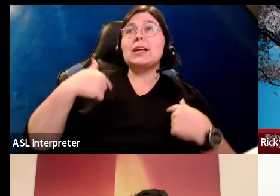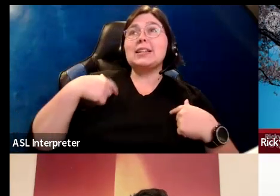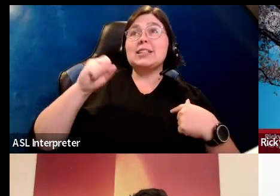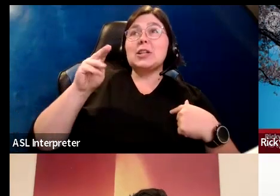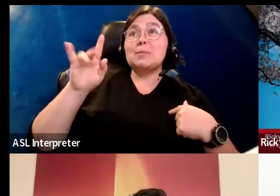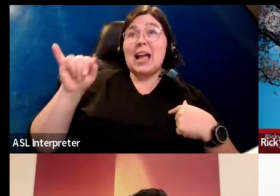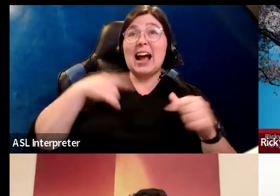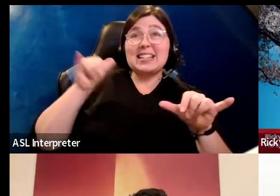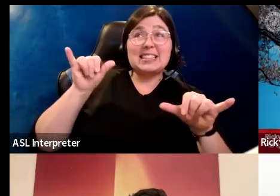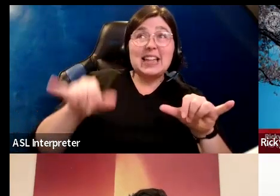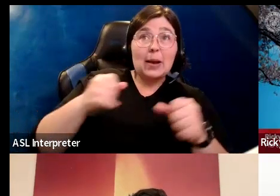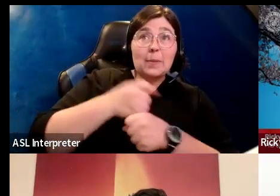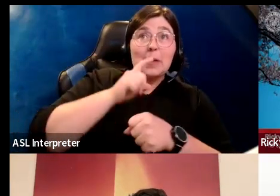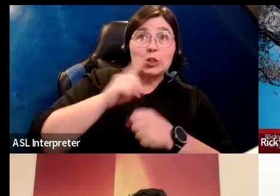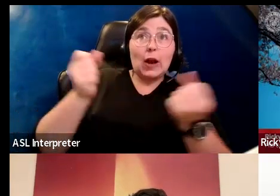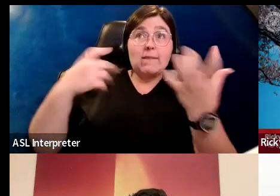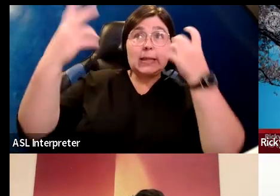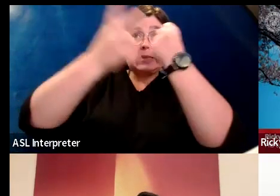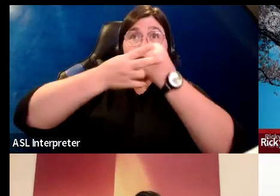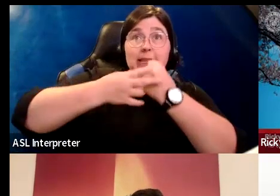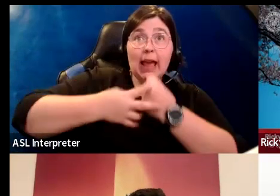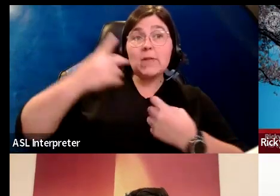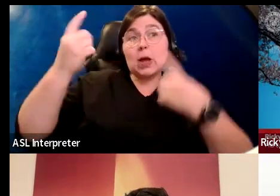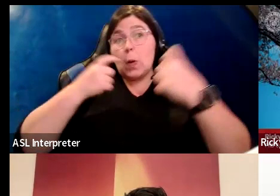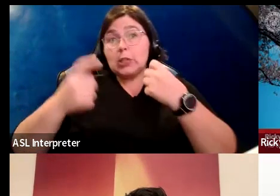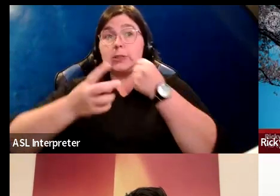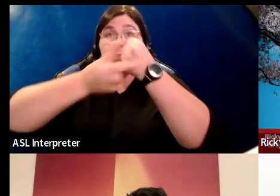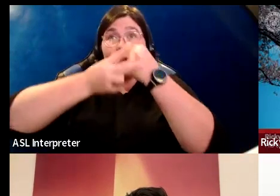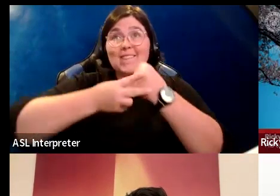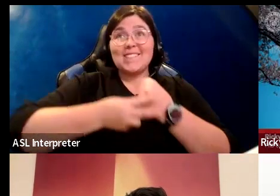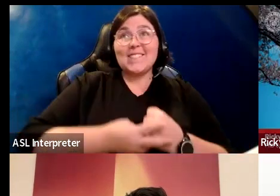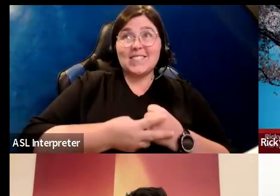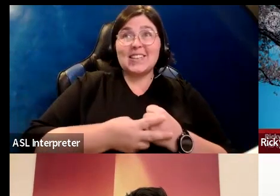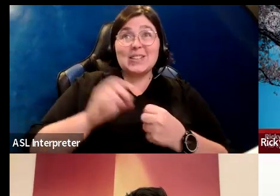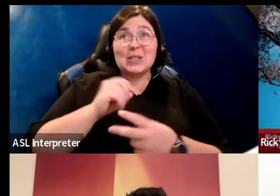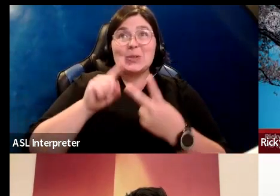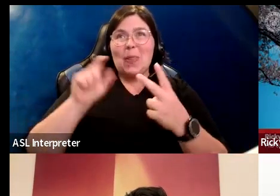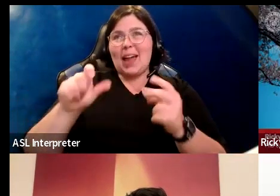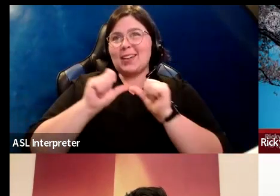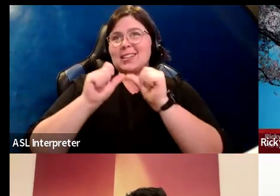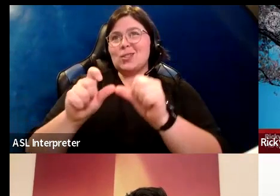longer just to make sure I save all the questions that have been asked so we can continue that in the discussion as well.